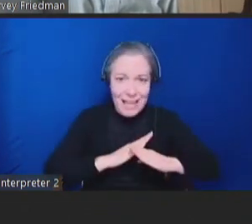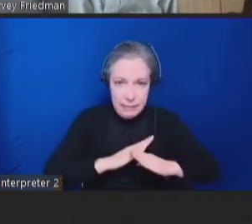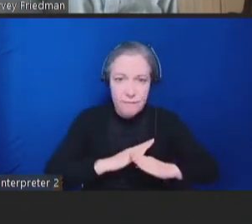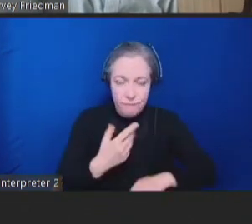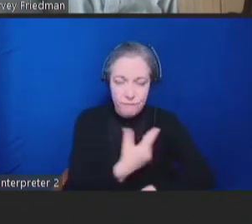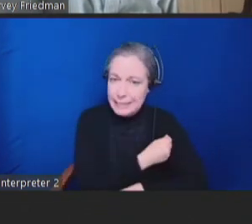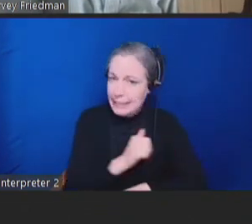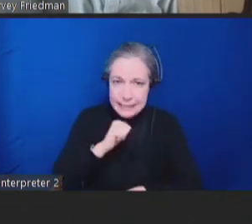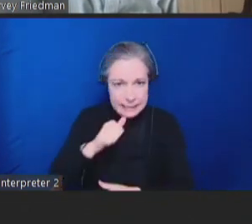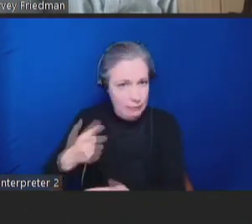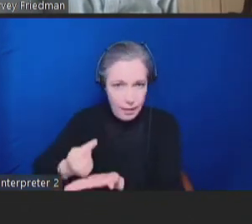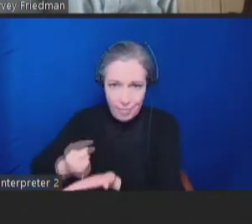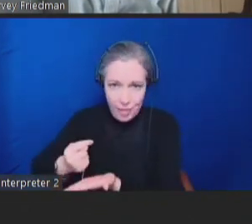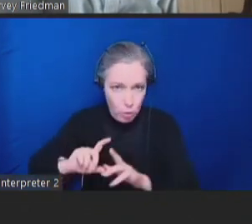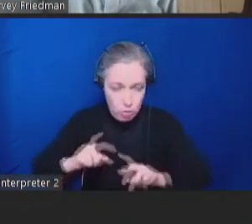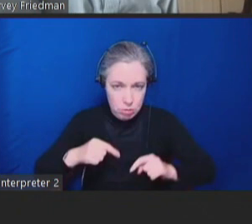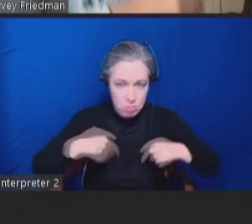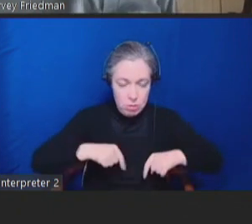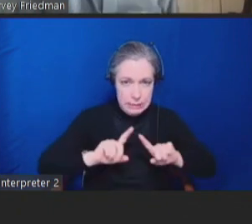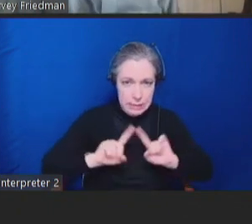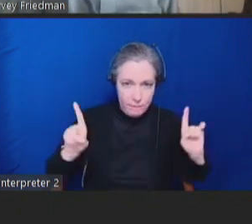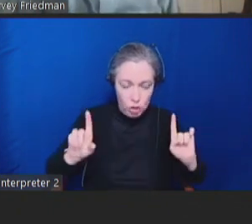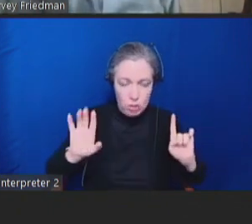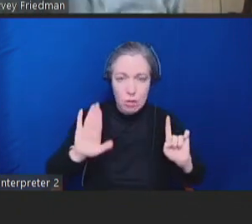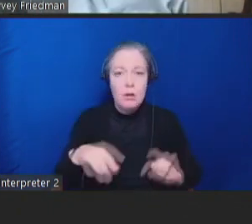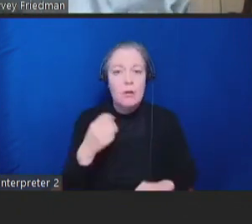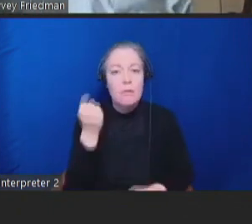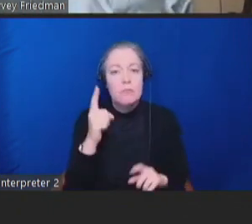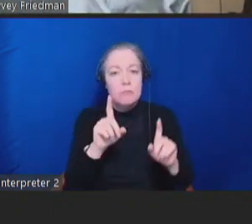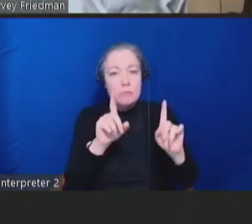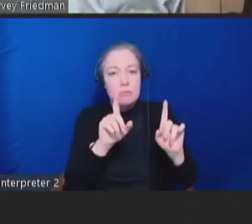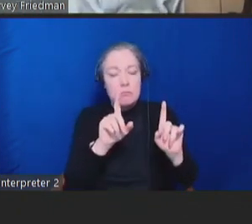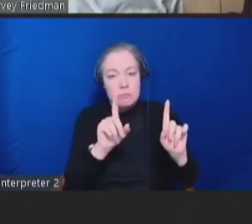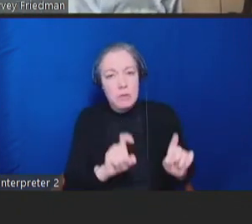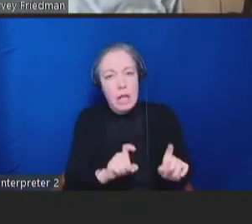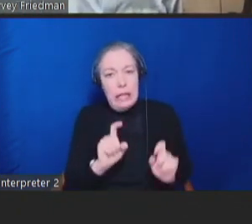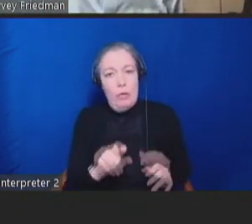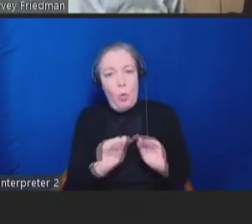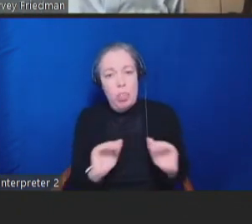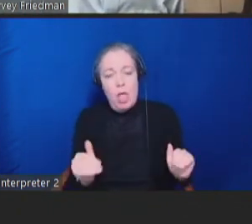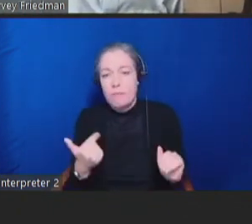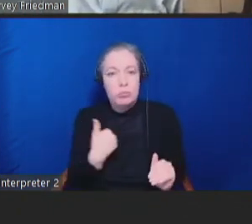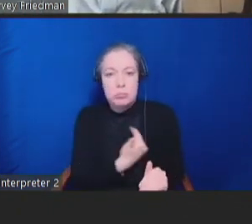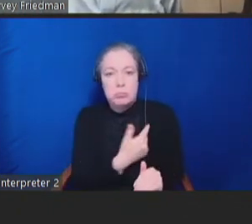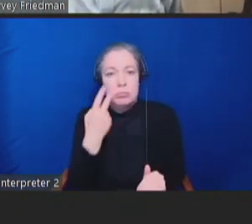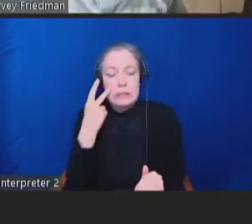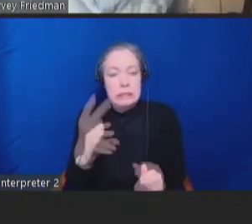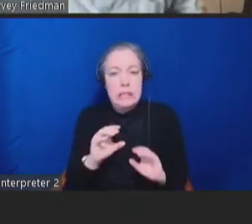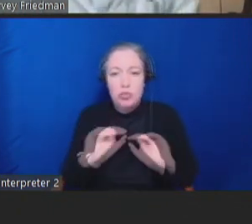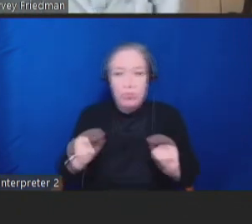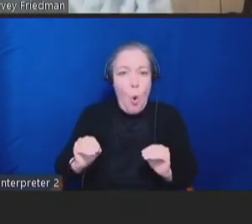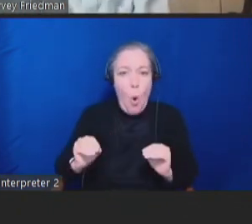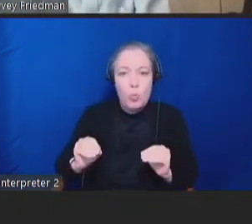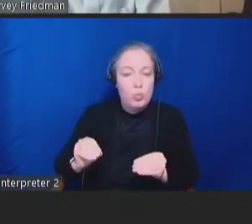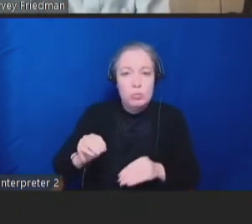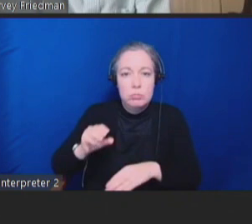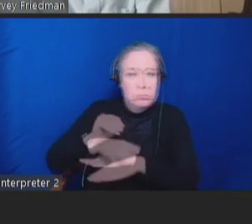at the preclinical level, we don't see any side effects on the animals. But I -- one thing that